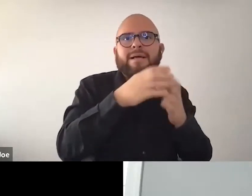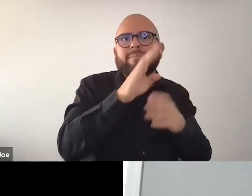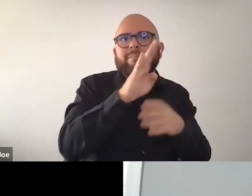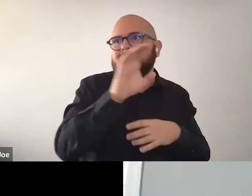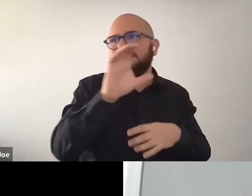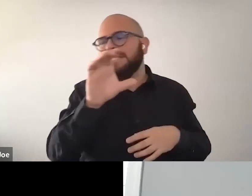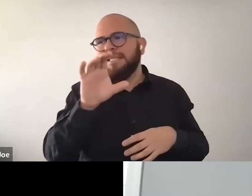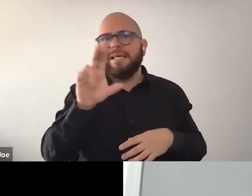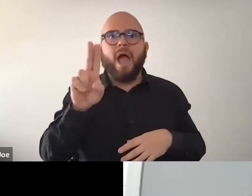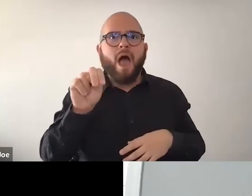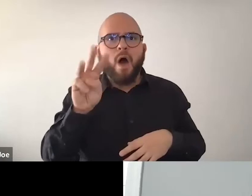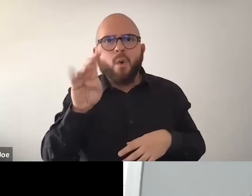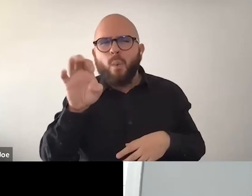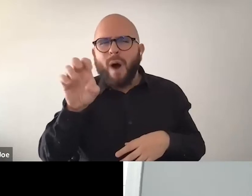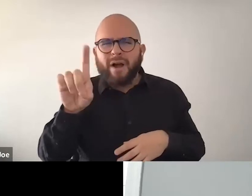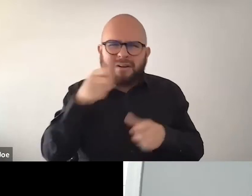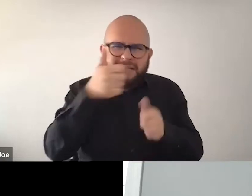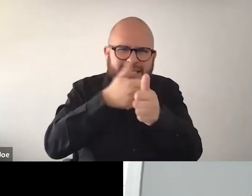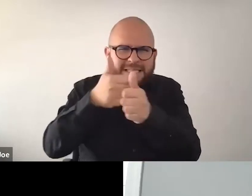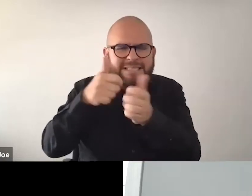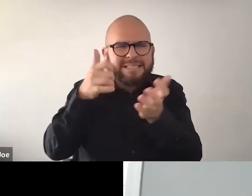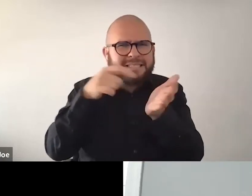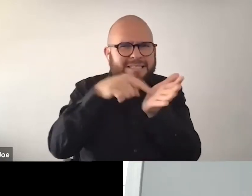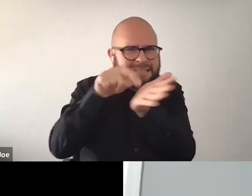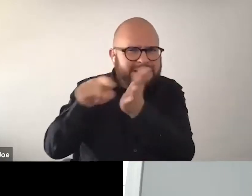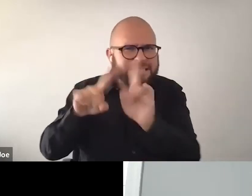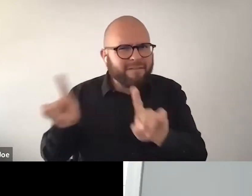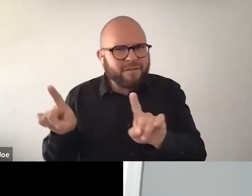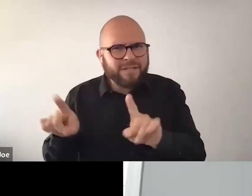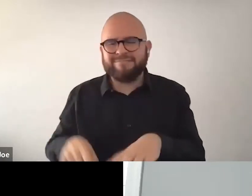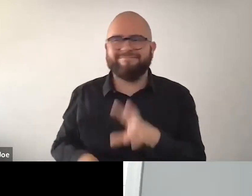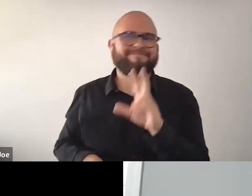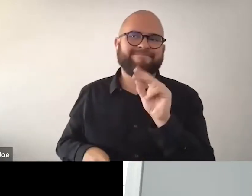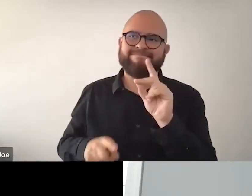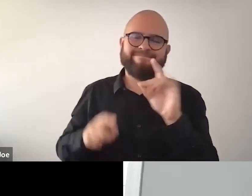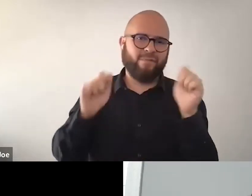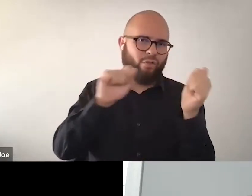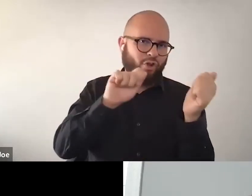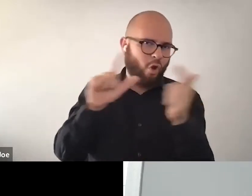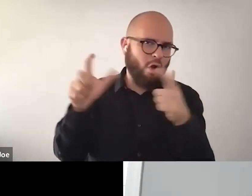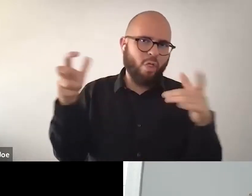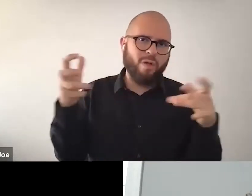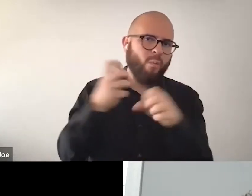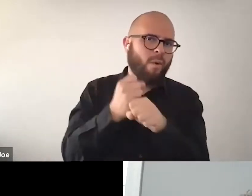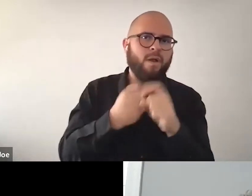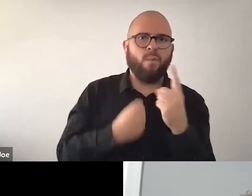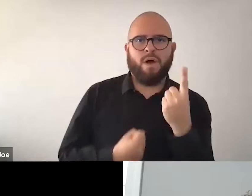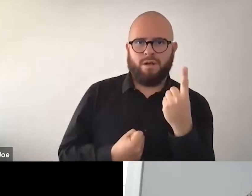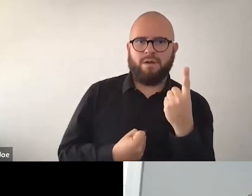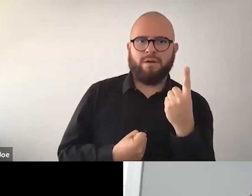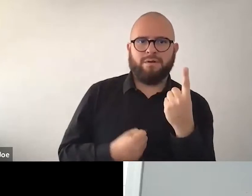Yep, they're as one, they're now a sort of their own entity called All Other North America.